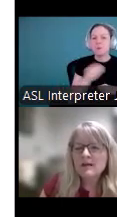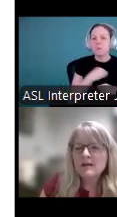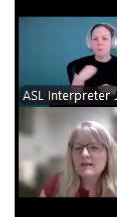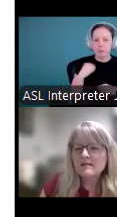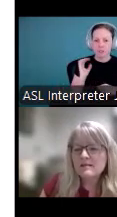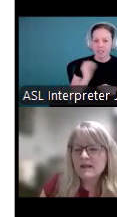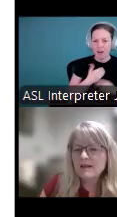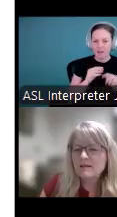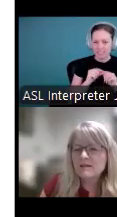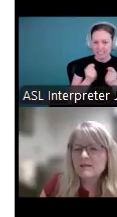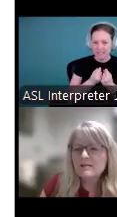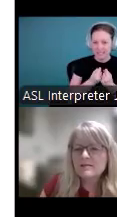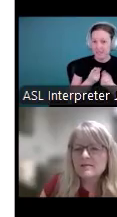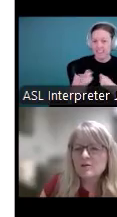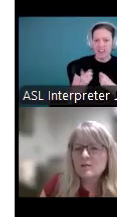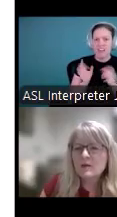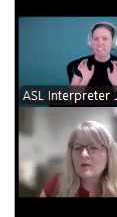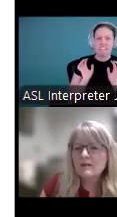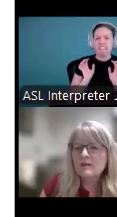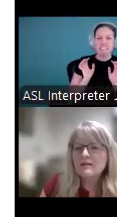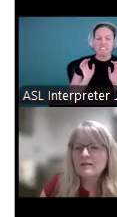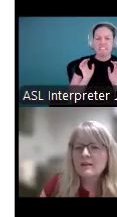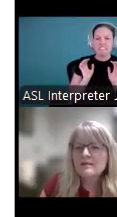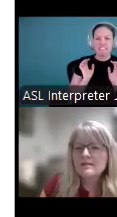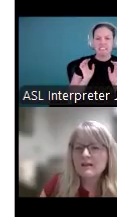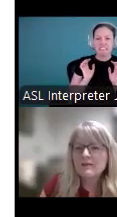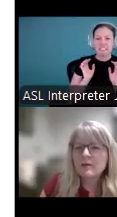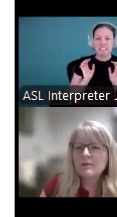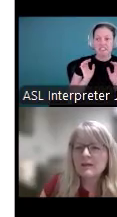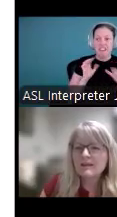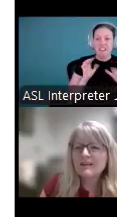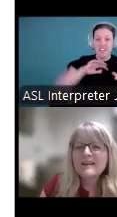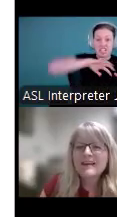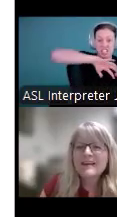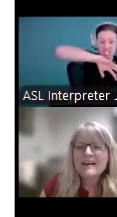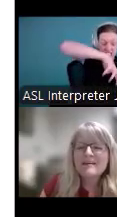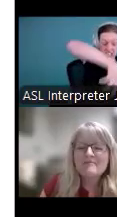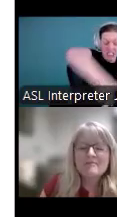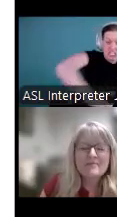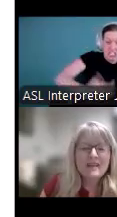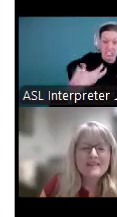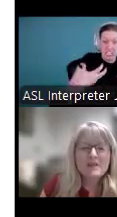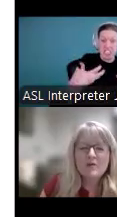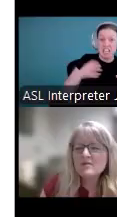cannot stand to scoop out the the inside of a pumpkin, and so